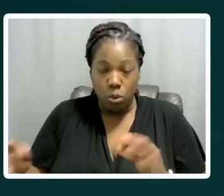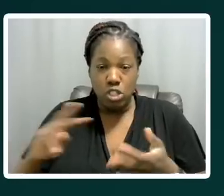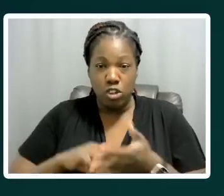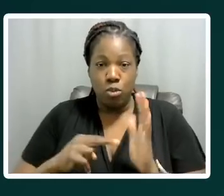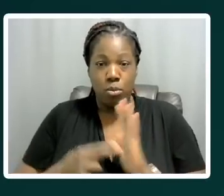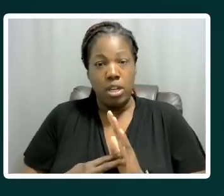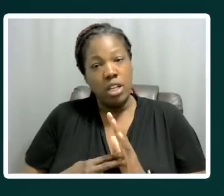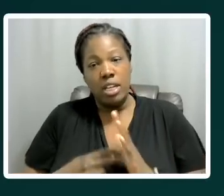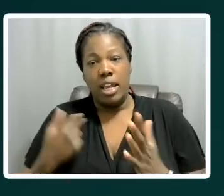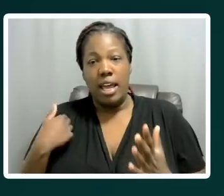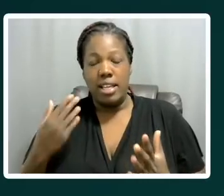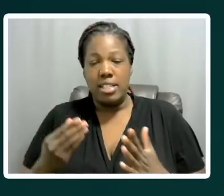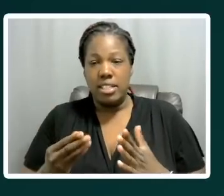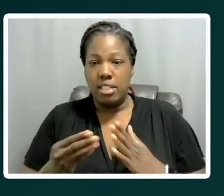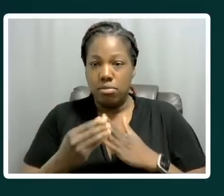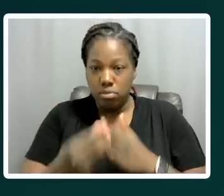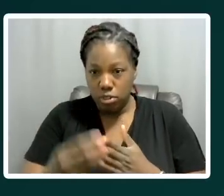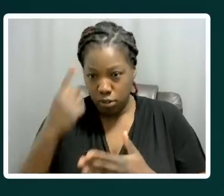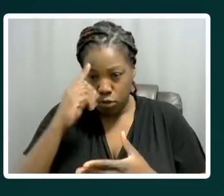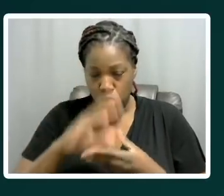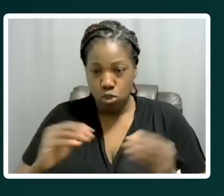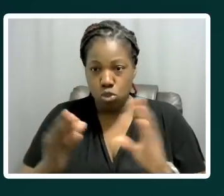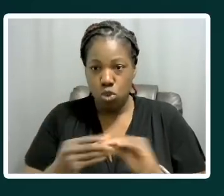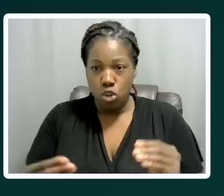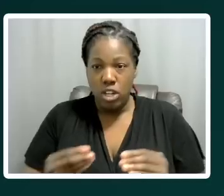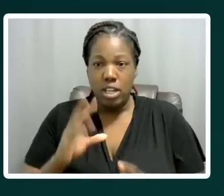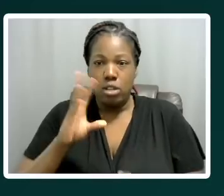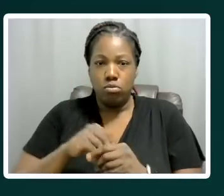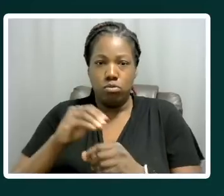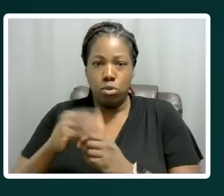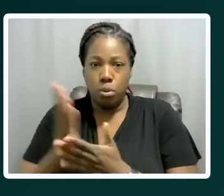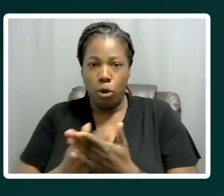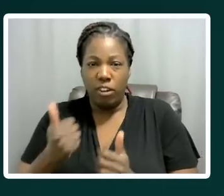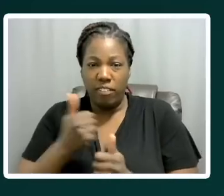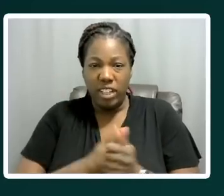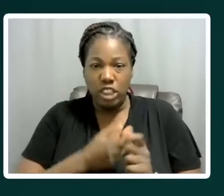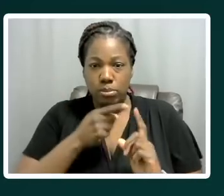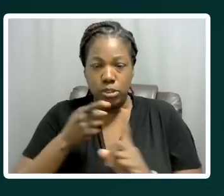as well as embodiments of their respective missions. For example, to visualize the concept